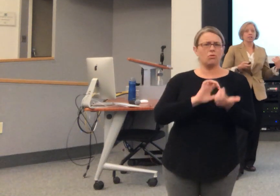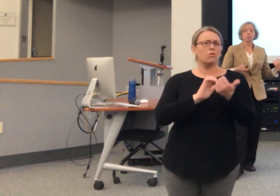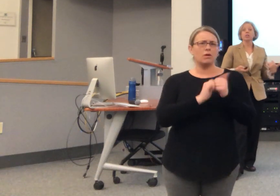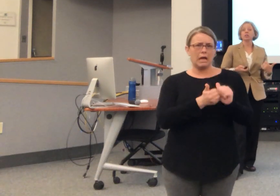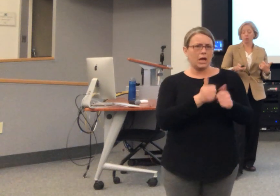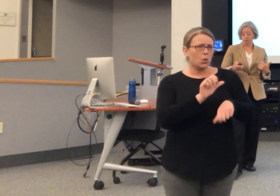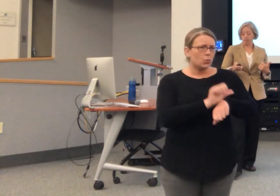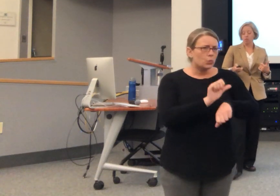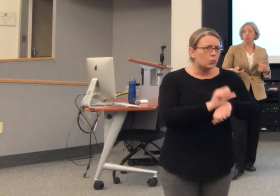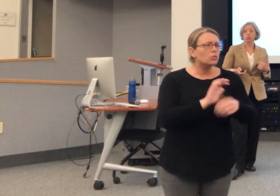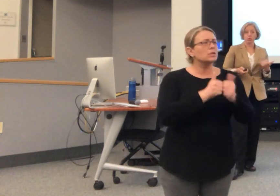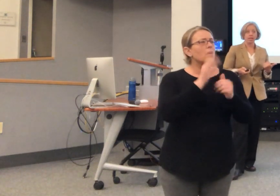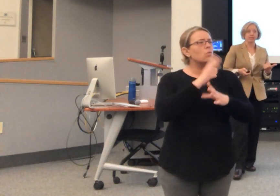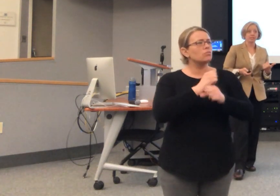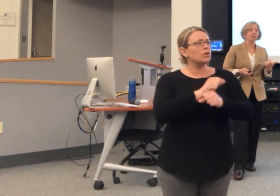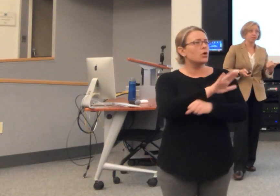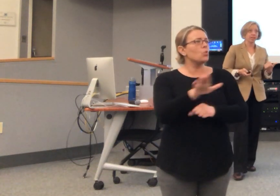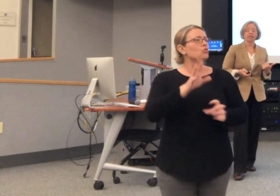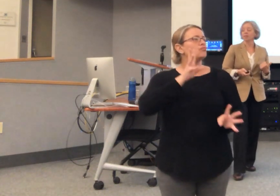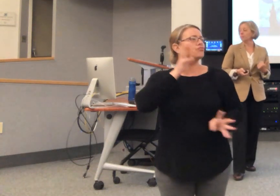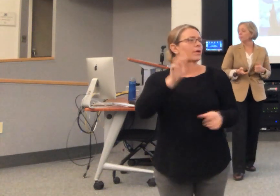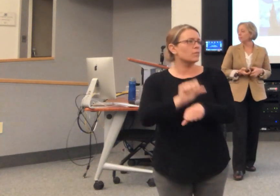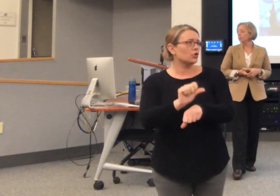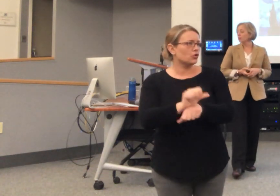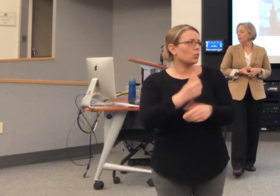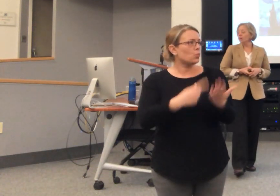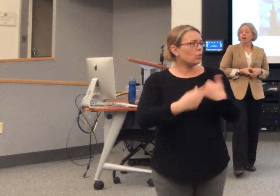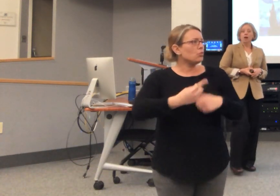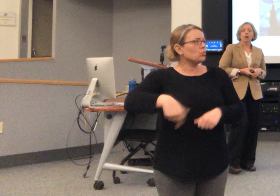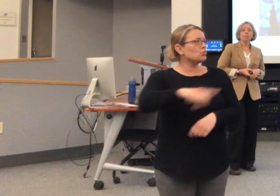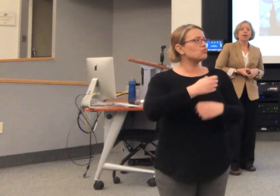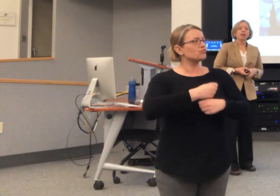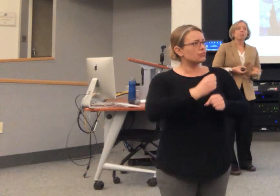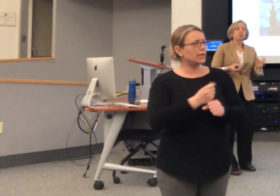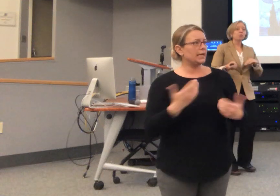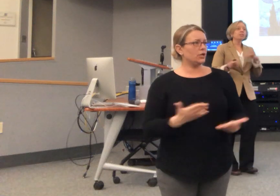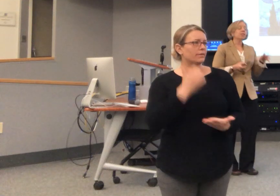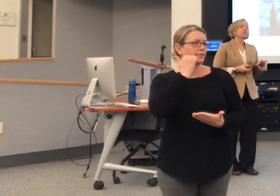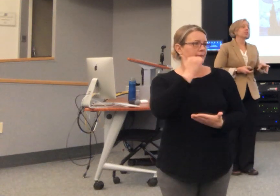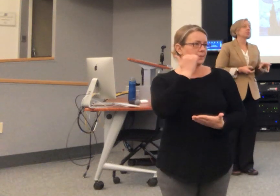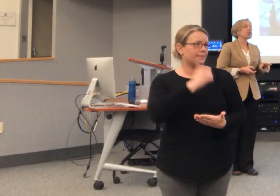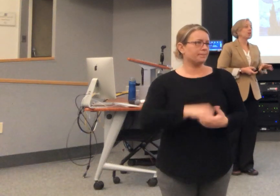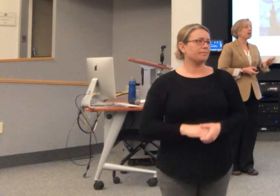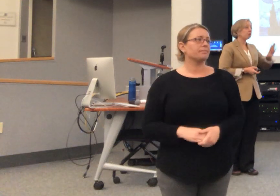the creative works that you create every day here. And now before we dive in to the law,